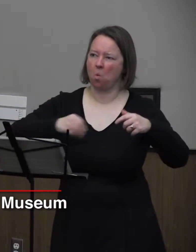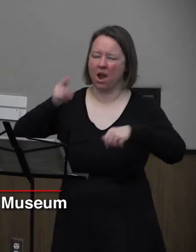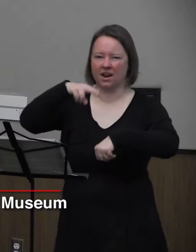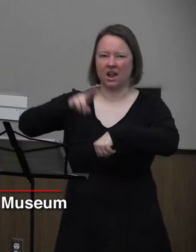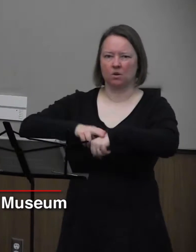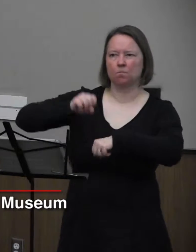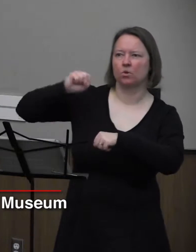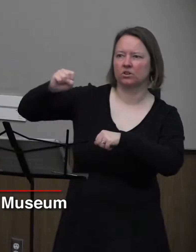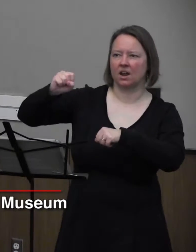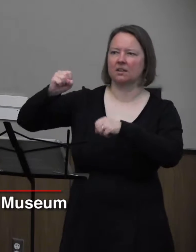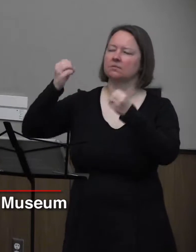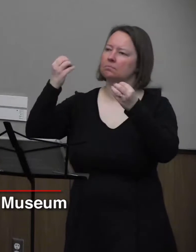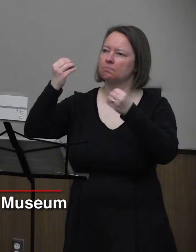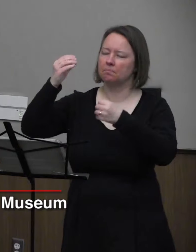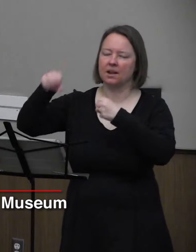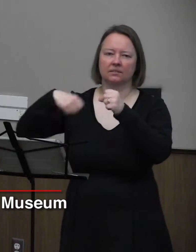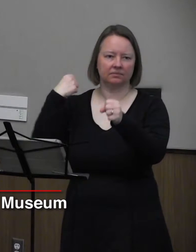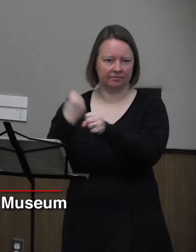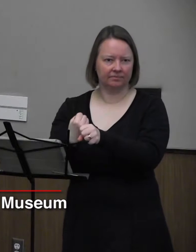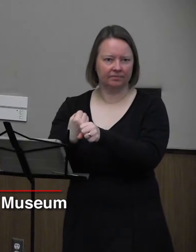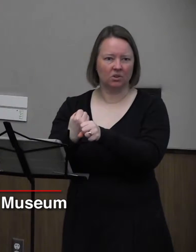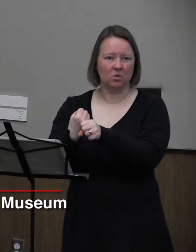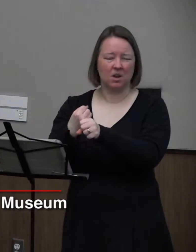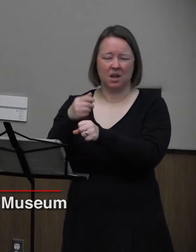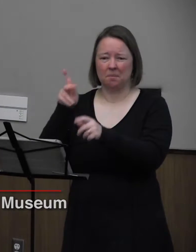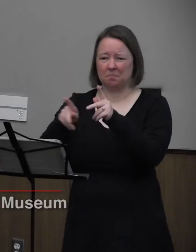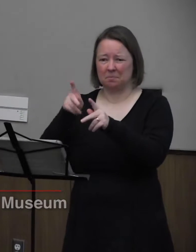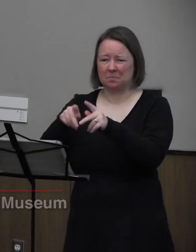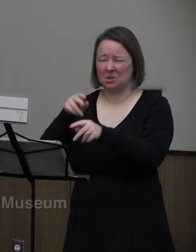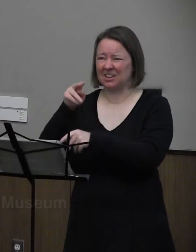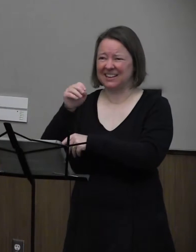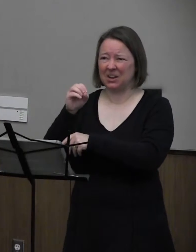in several decades, with neo-nazis all right groups,